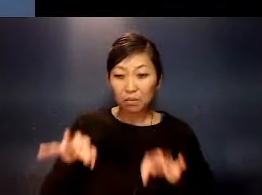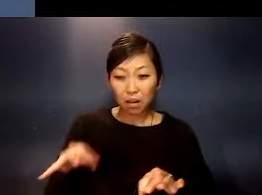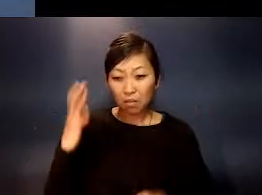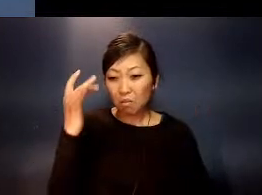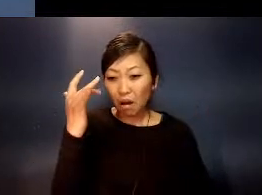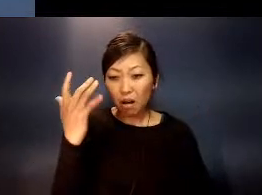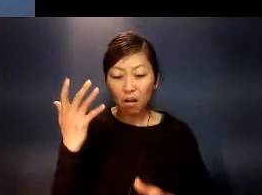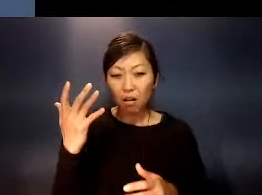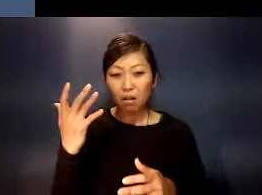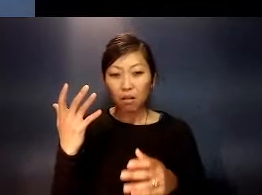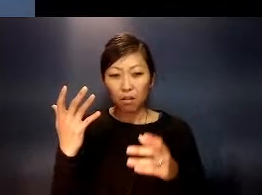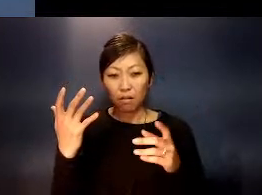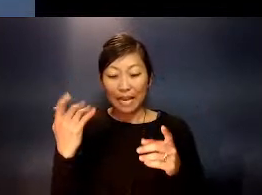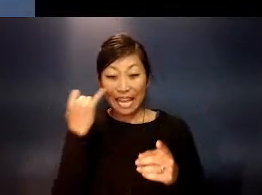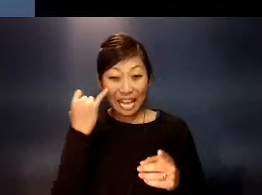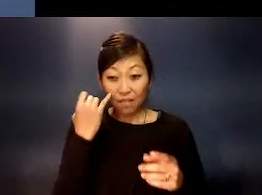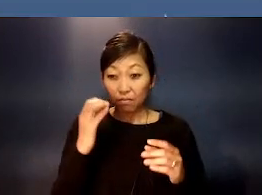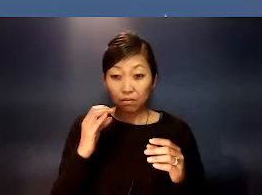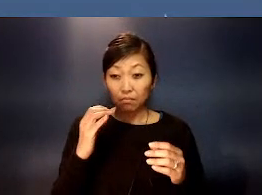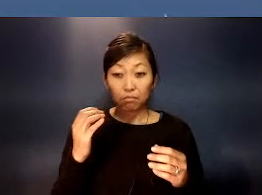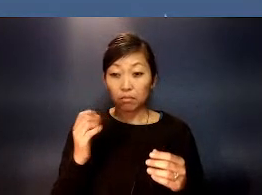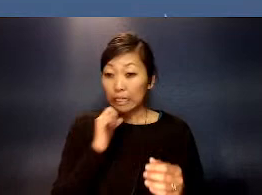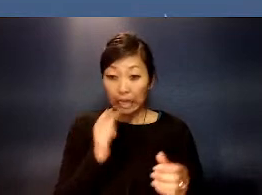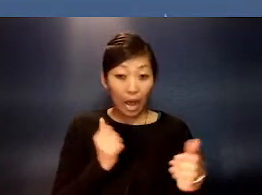≫ COUNCIL PRESIDENT BENDER: THANK YOU, COUNCIL MEMBER GORDON. I CAN TAKE A STAB AT THAT.